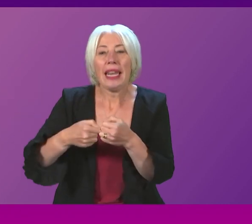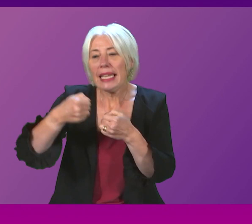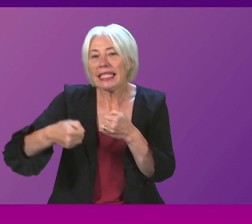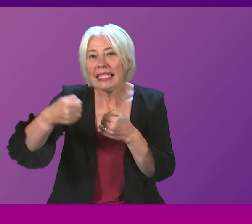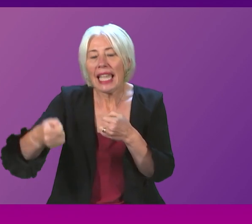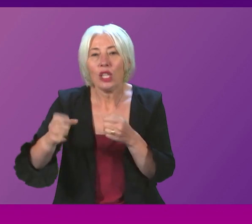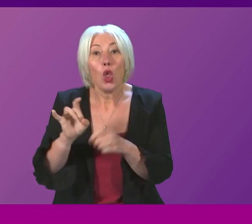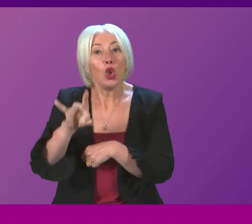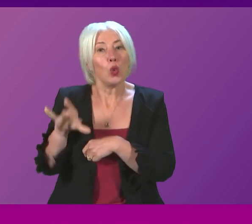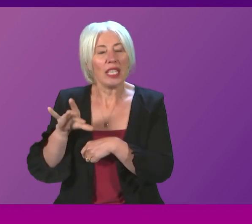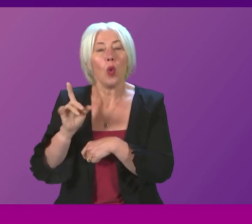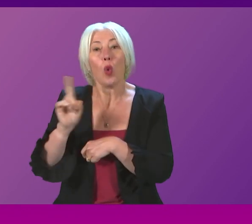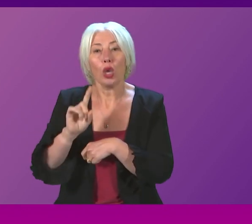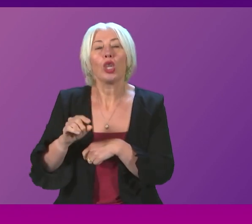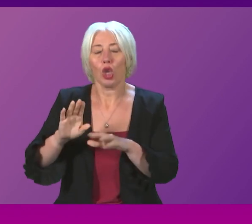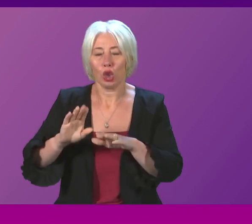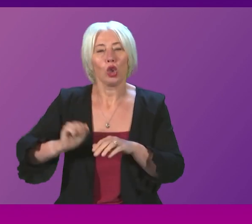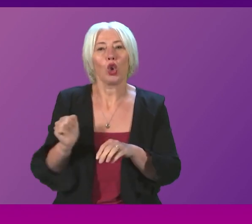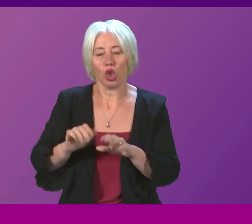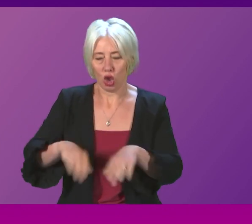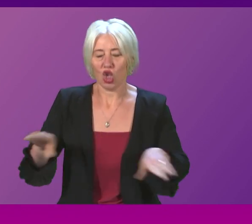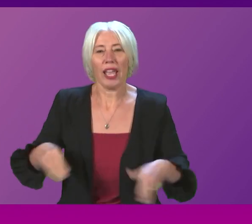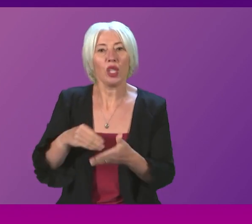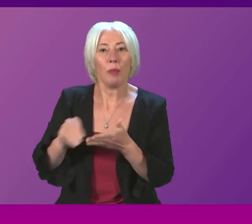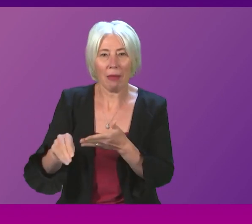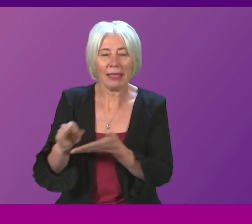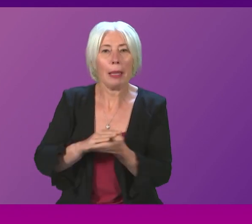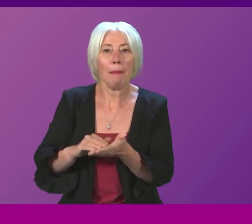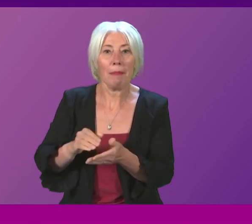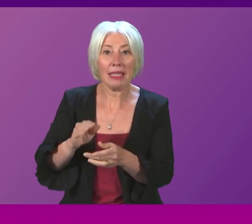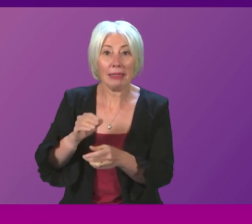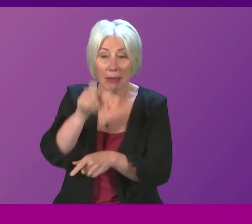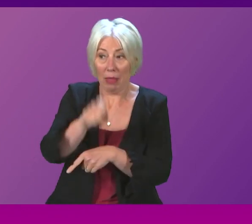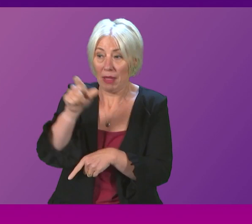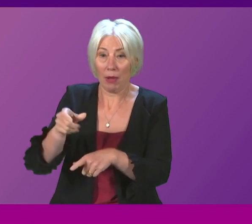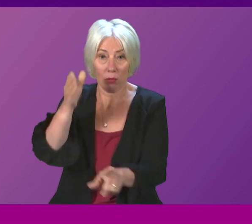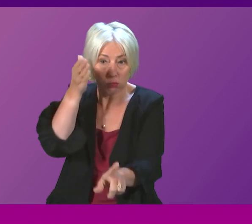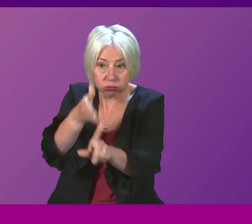Scottish child payment, putting money directly into the pockets of those who are at the lowest